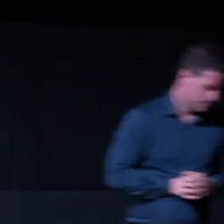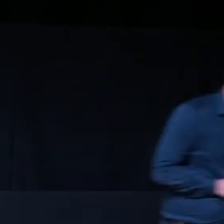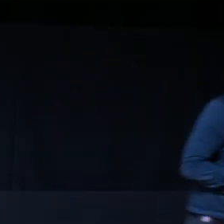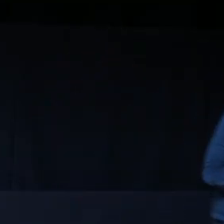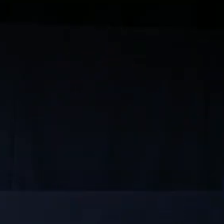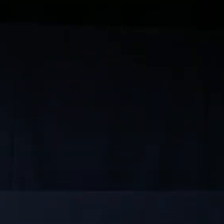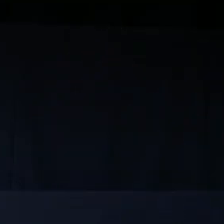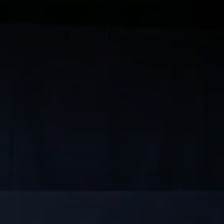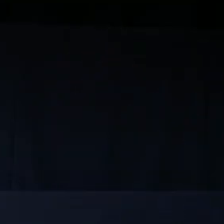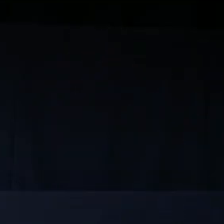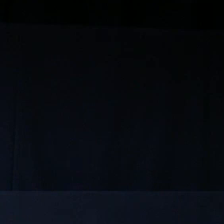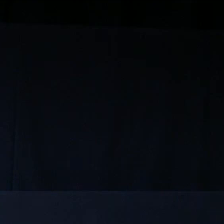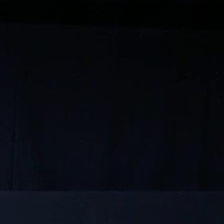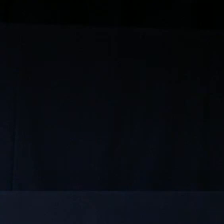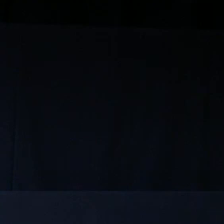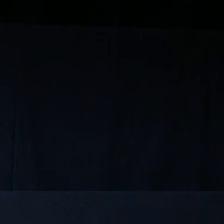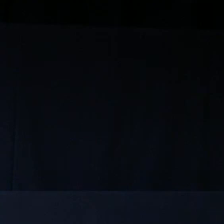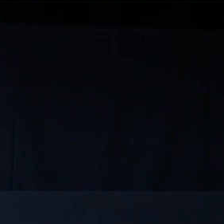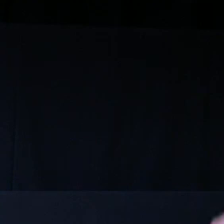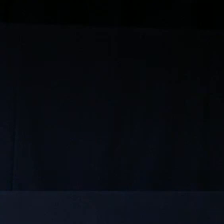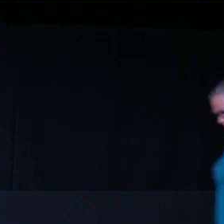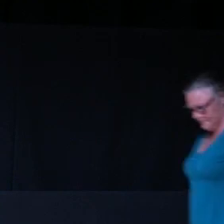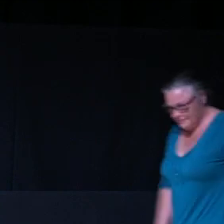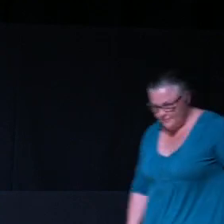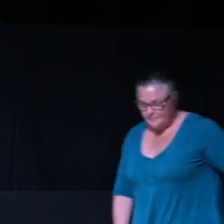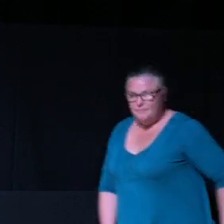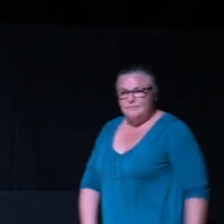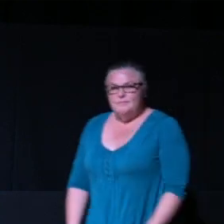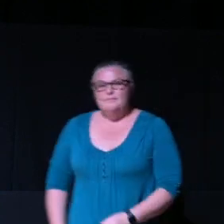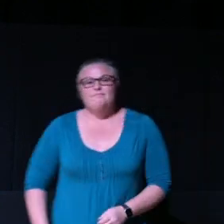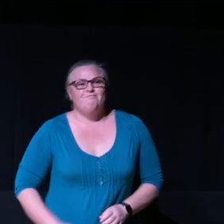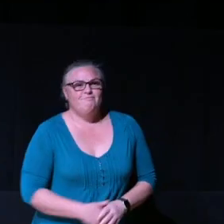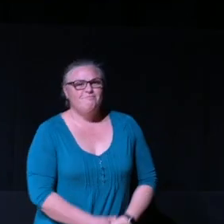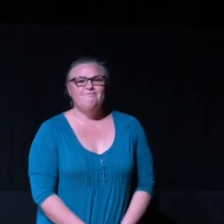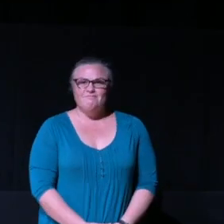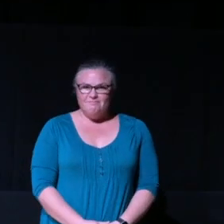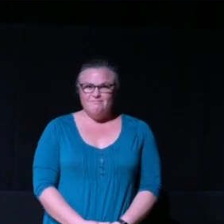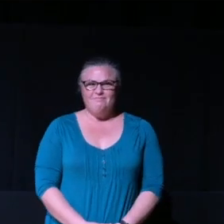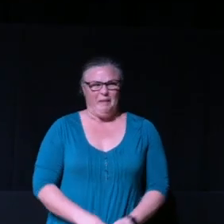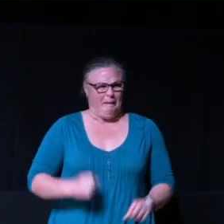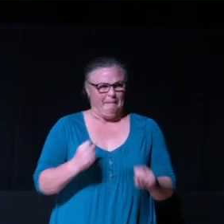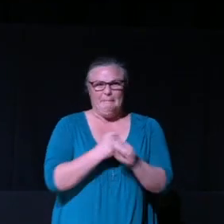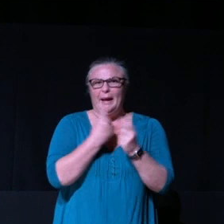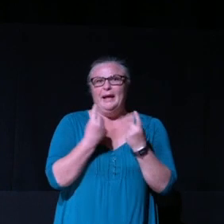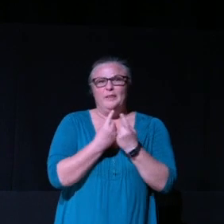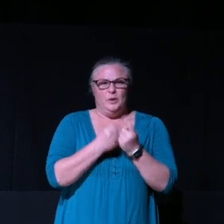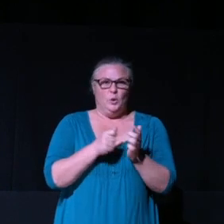And the loss of context, right? Like it's very different to see one of your works in a gallery in a context there and some journalist to come up and go,